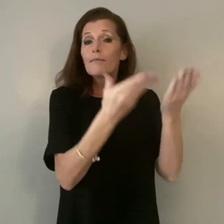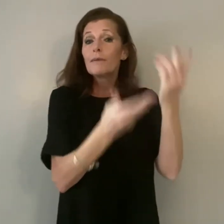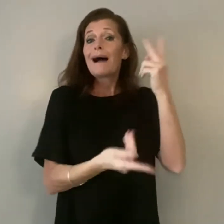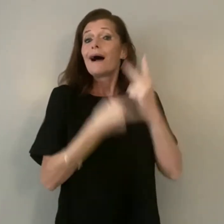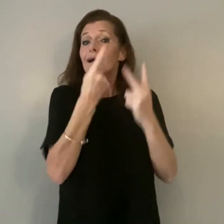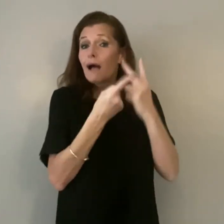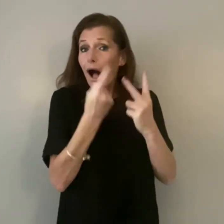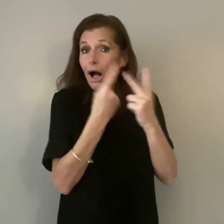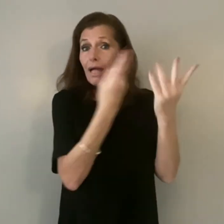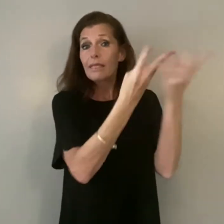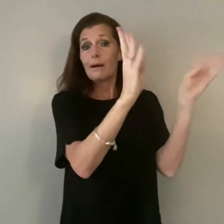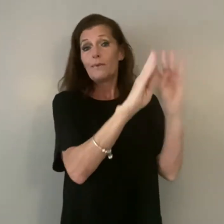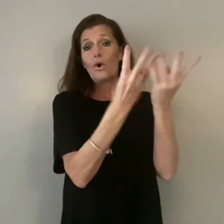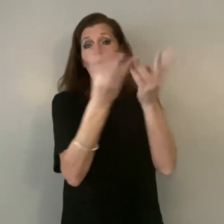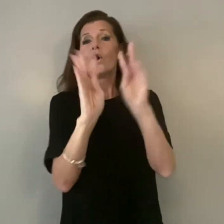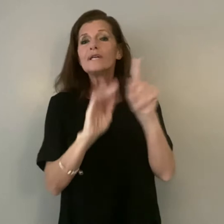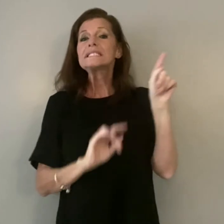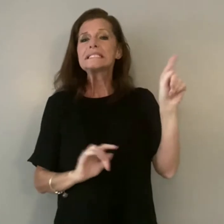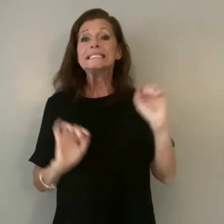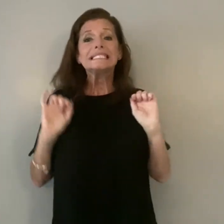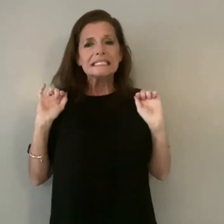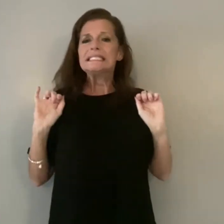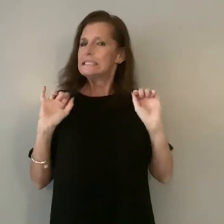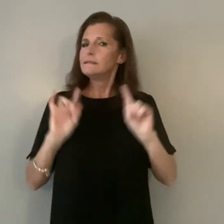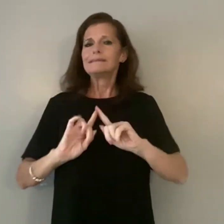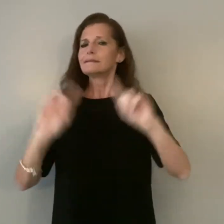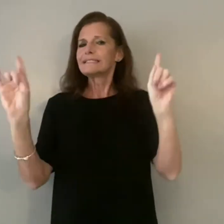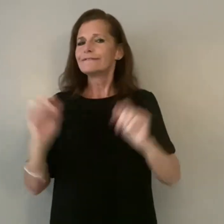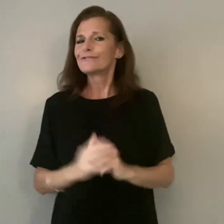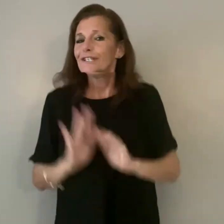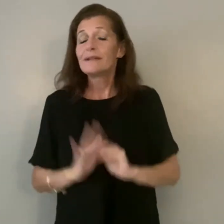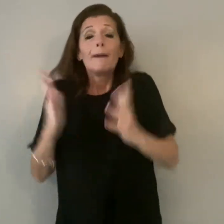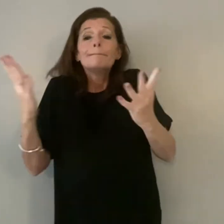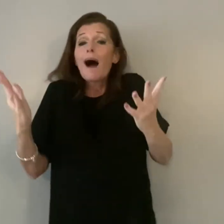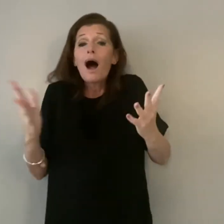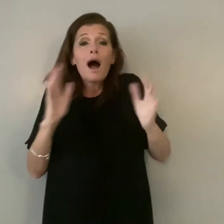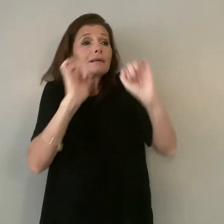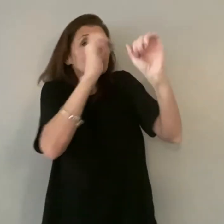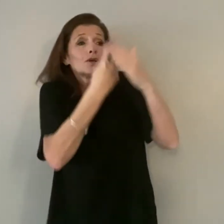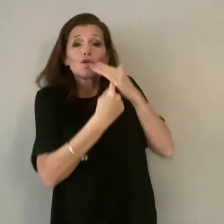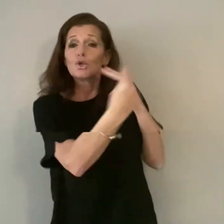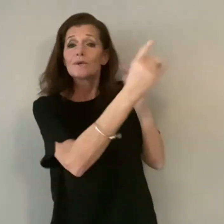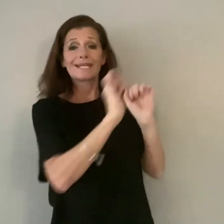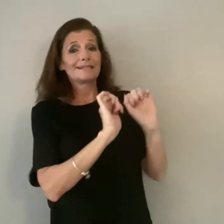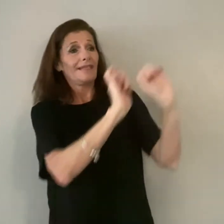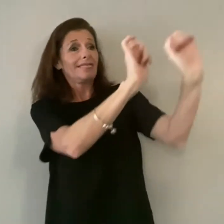on other boards that I've had involvement in would be a different matter. But again that's unique to that circumstance